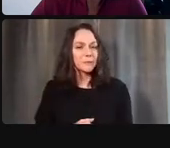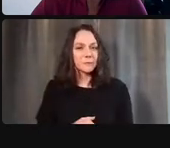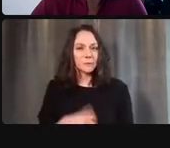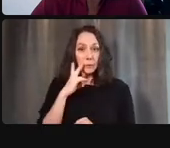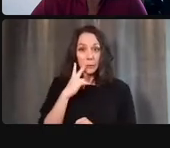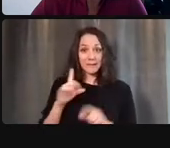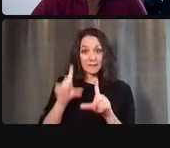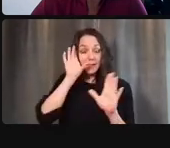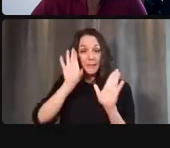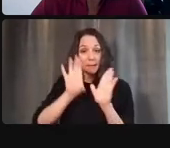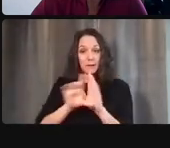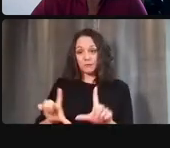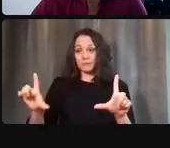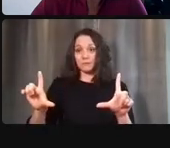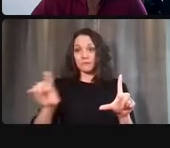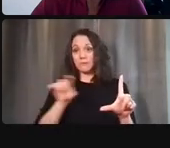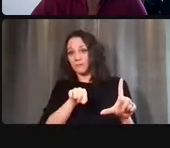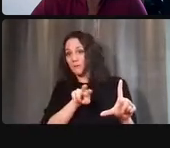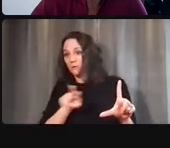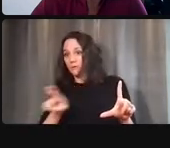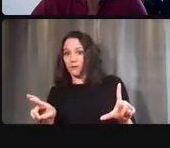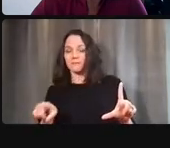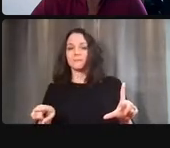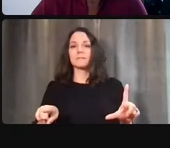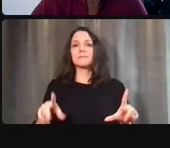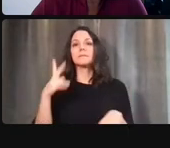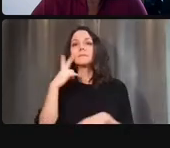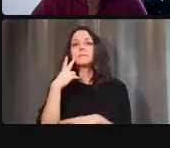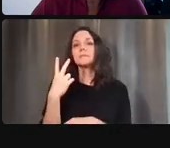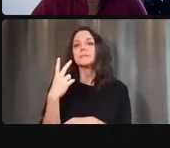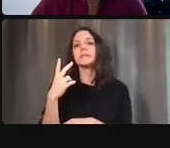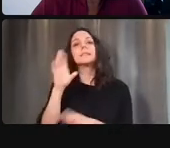here is a social media graphic square with a photo of Martin Wiley,